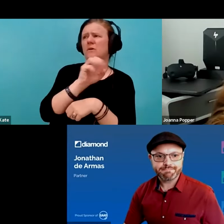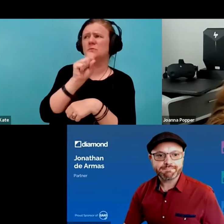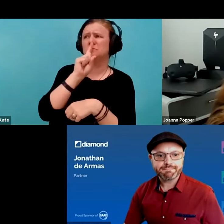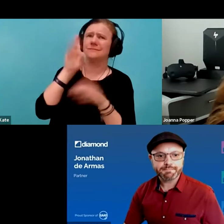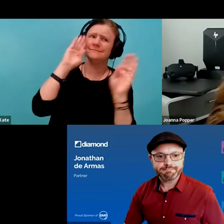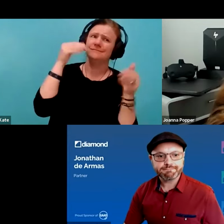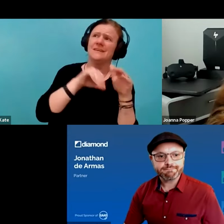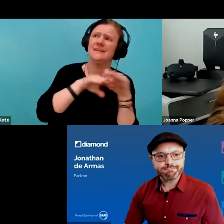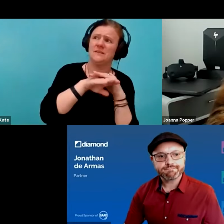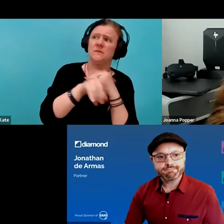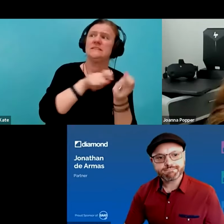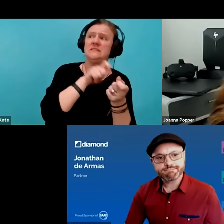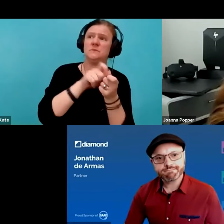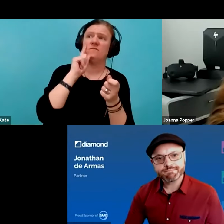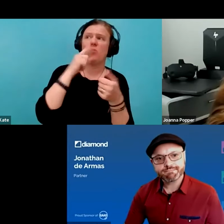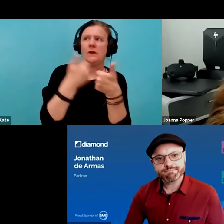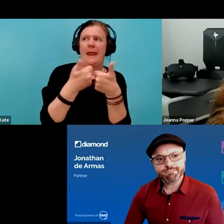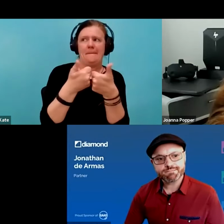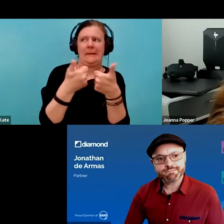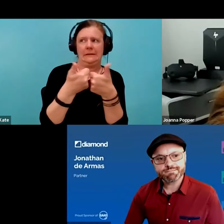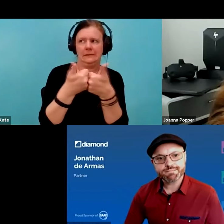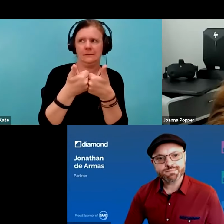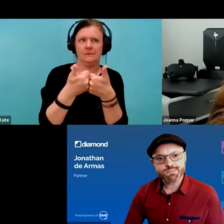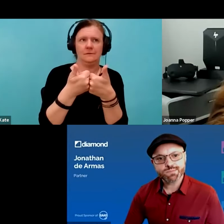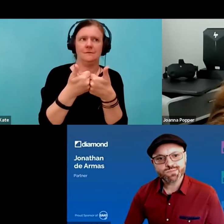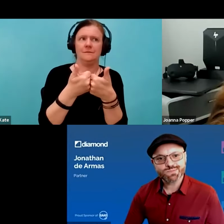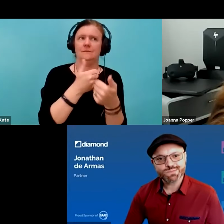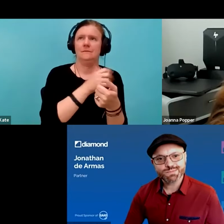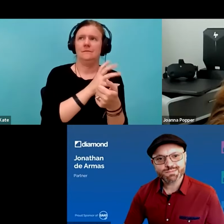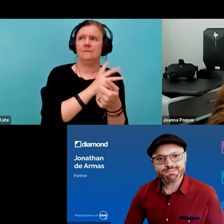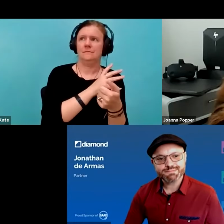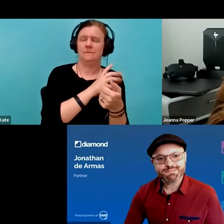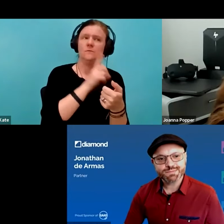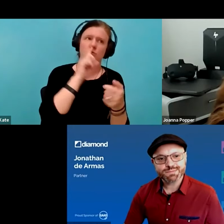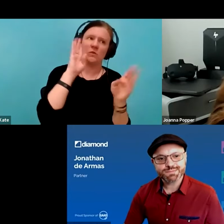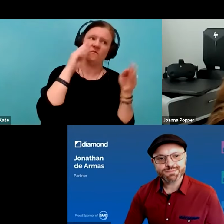specifically around around gaming. I think that Super Bowl ad and focused on some of some of their work.